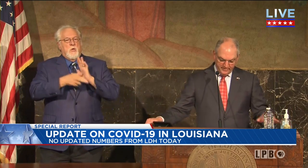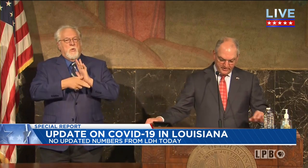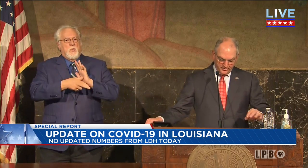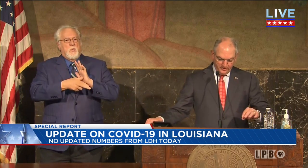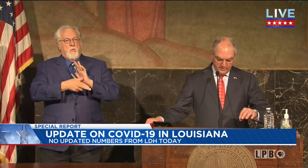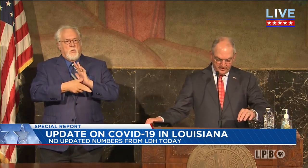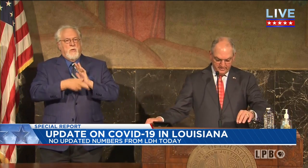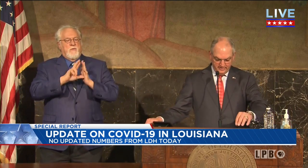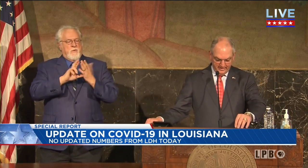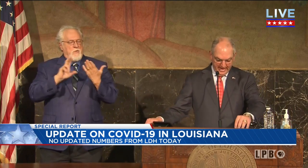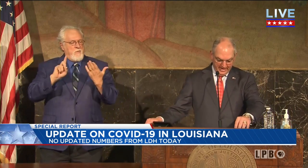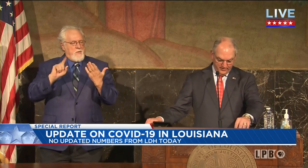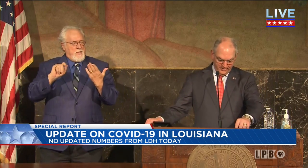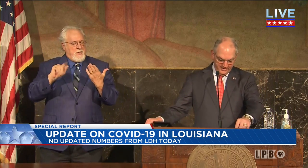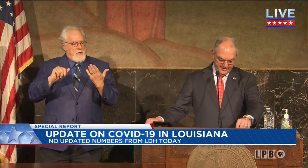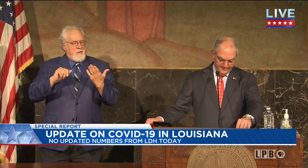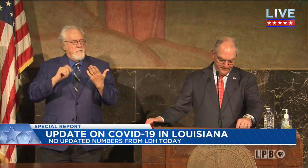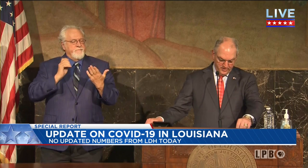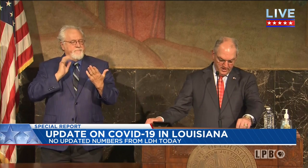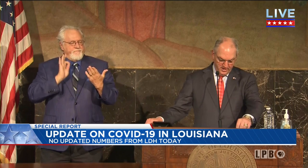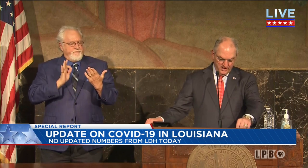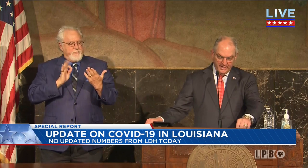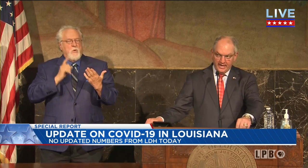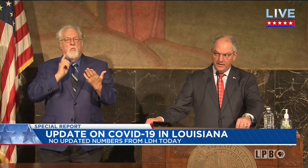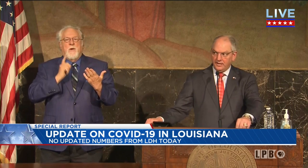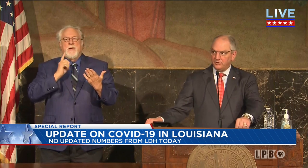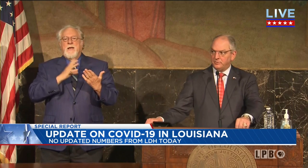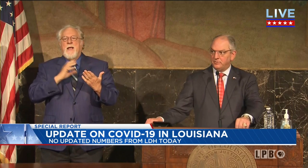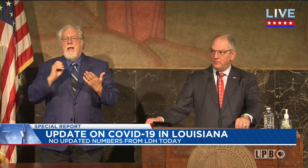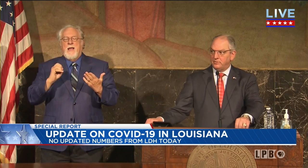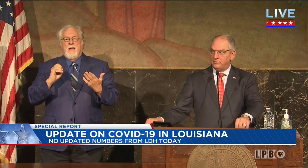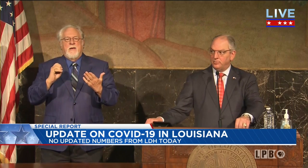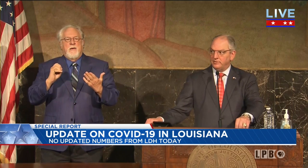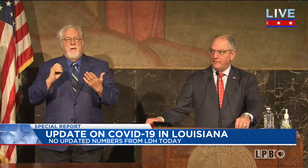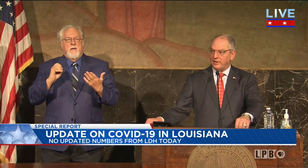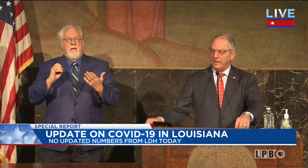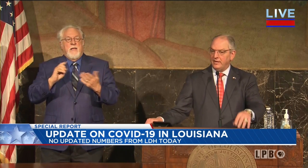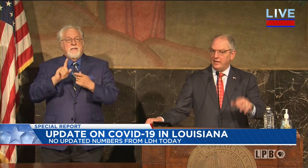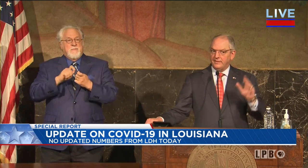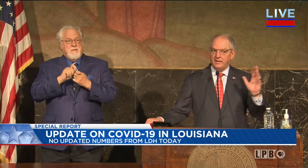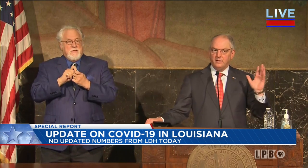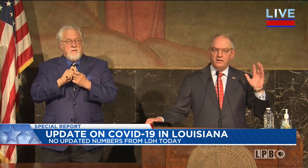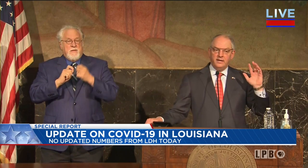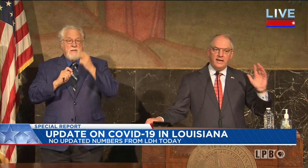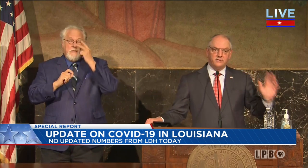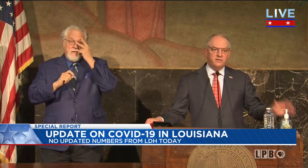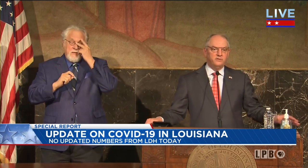TOMORROW'S NUMBERS. BUT THE DEPARTMENT OF HEALTH WANTED TO REVIEW THE DATA TO